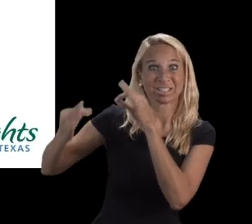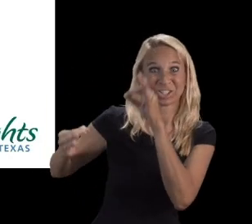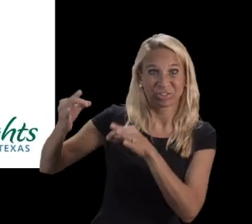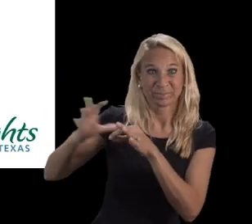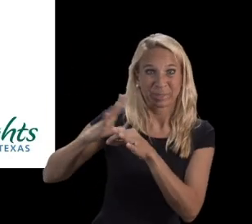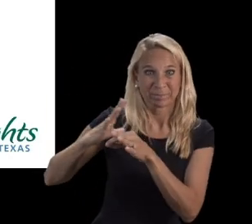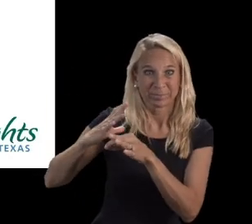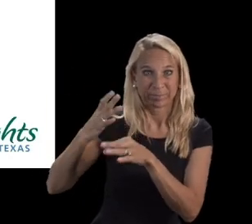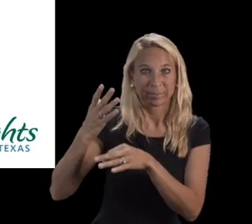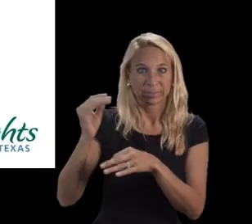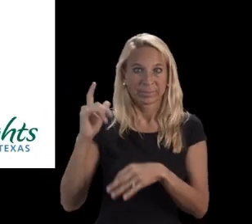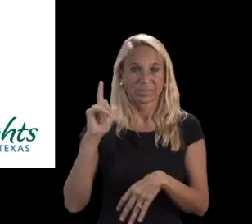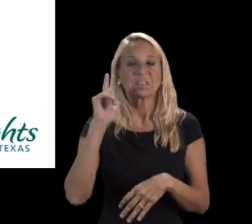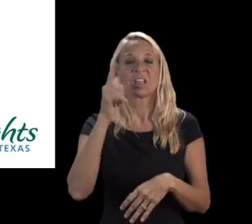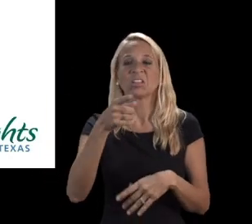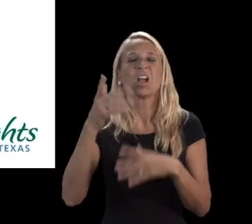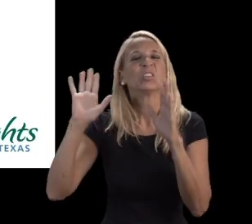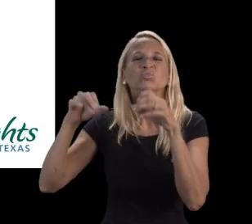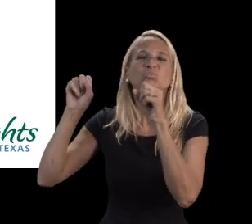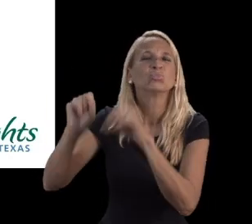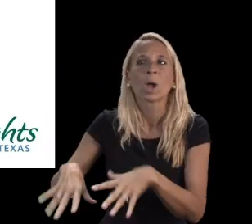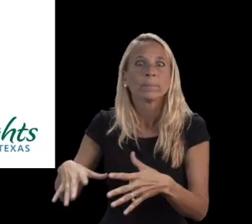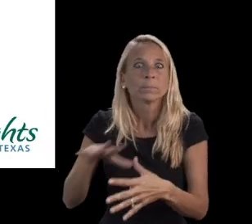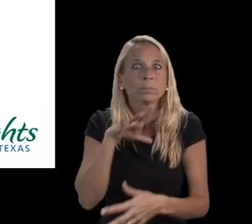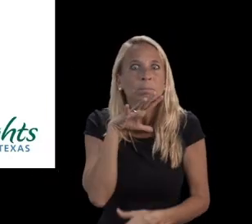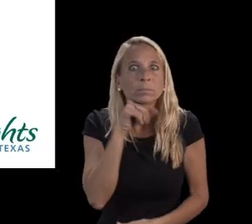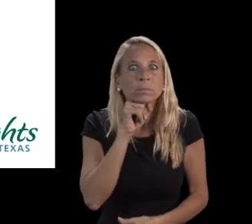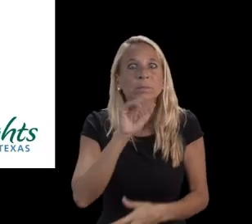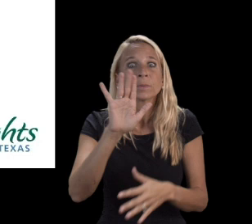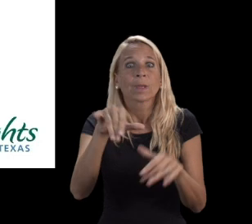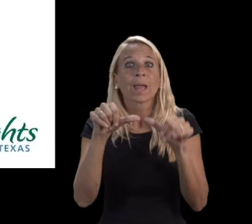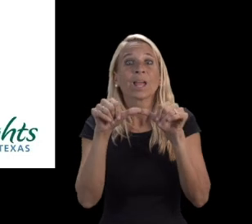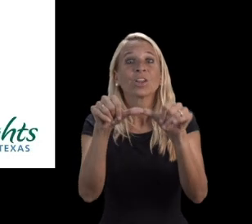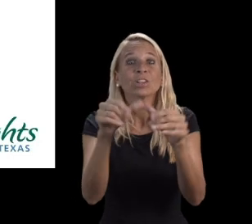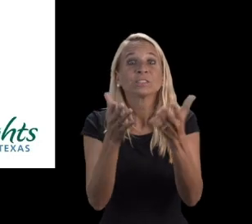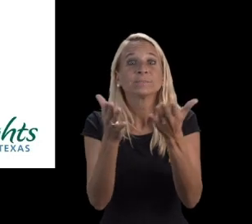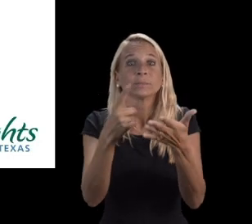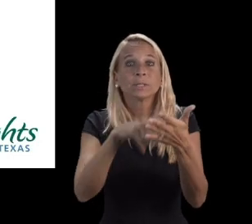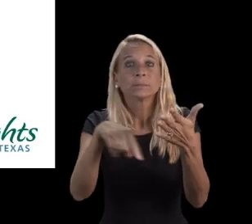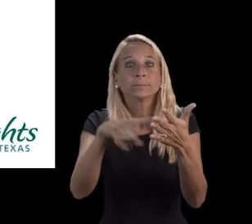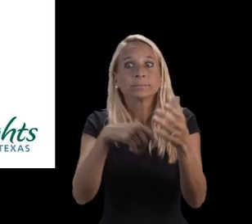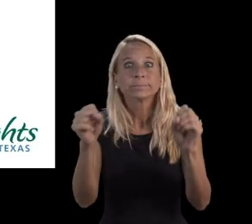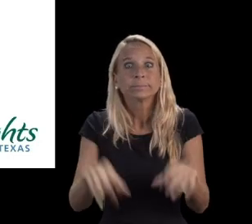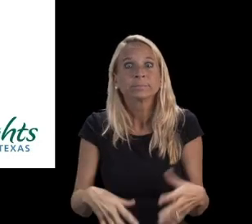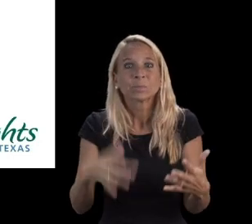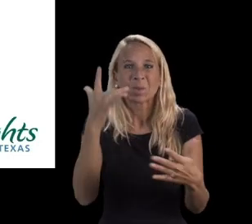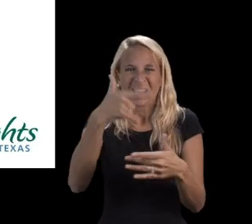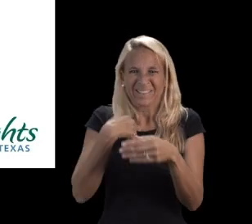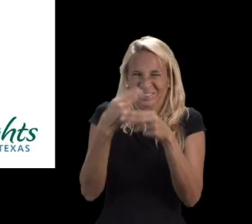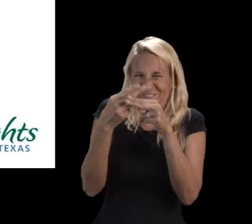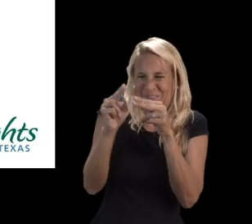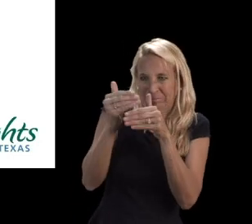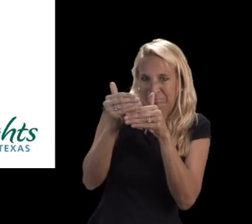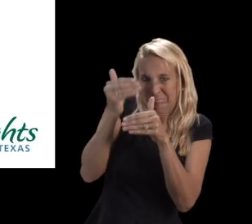fair hearing and later on deciding that you don't want to proceed. But because you have a short window to make a decision